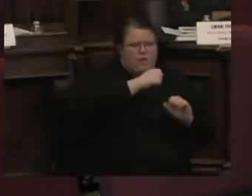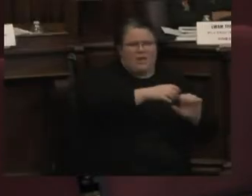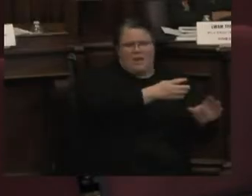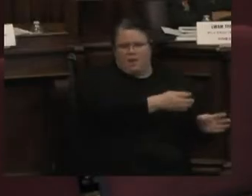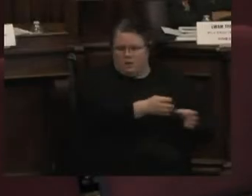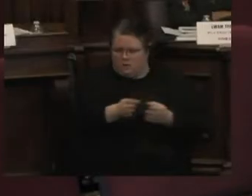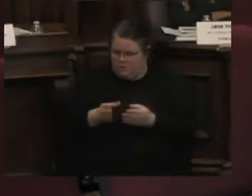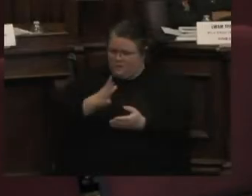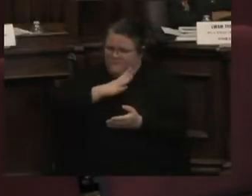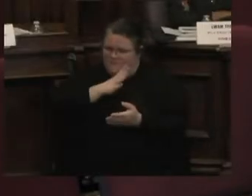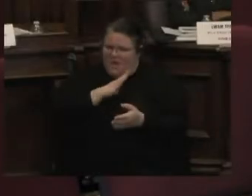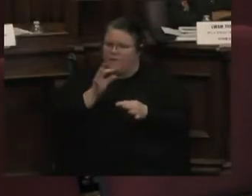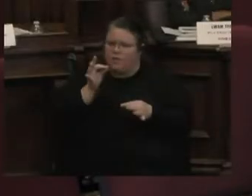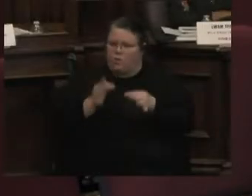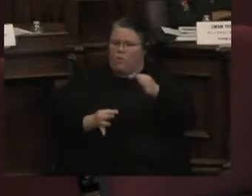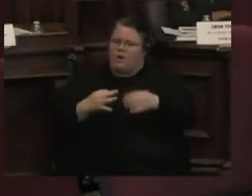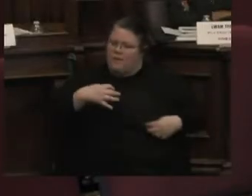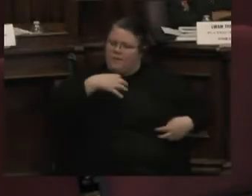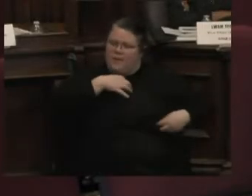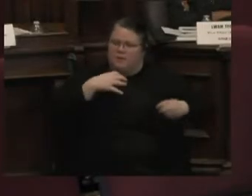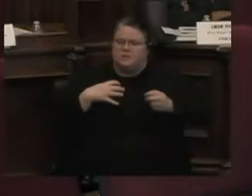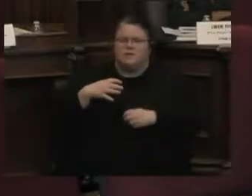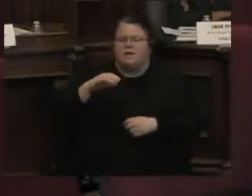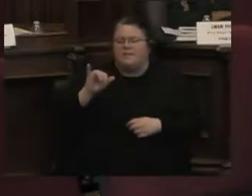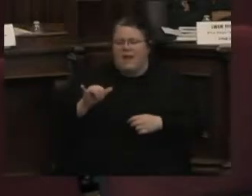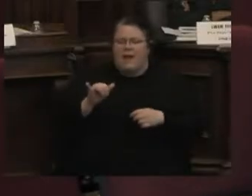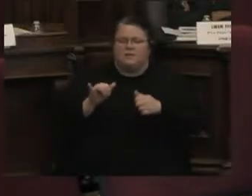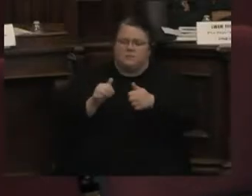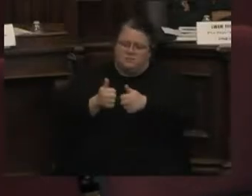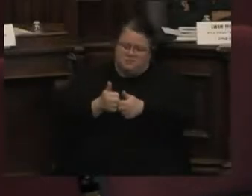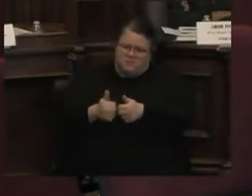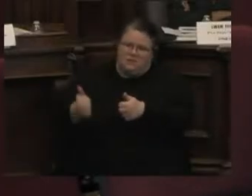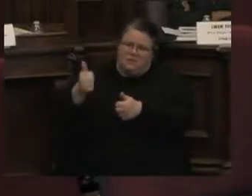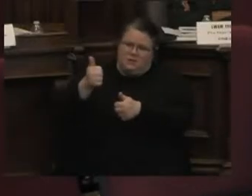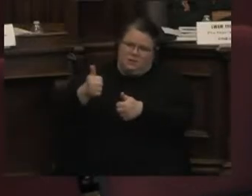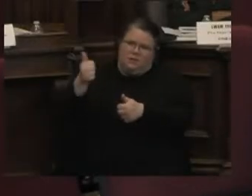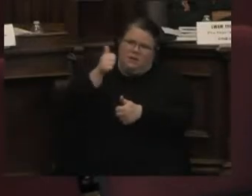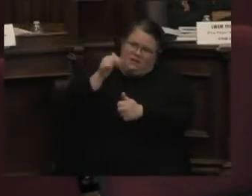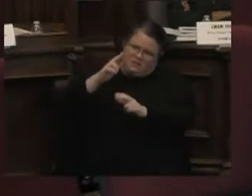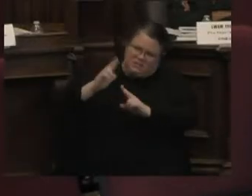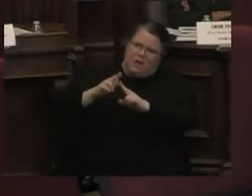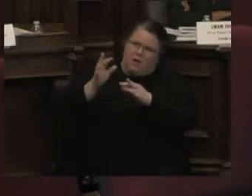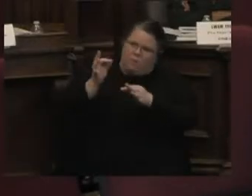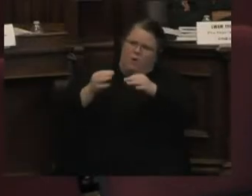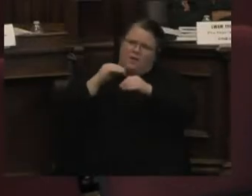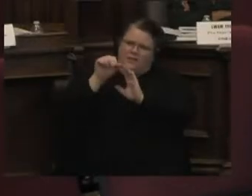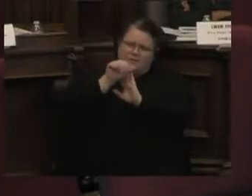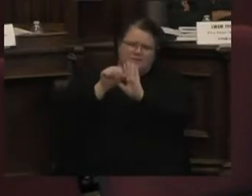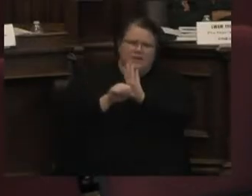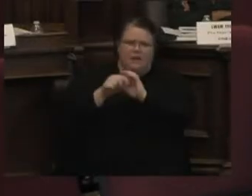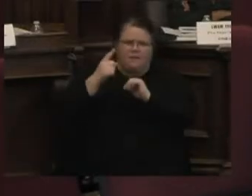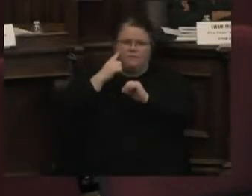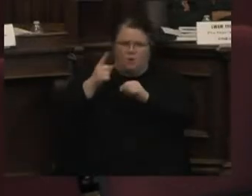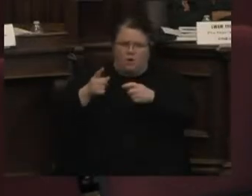granted by the appellate division, where we can move the